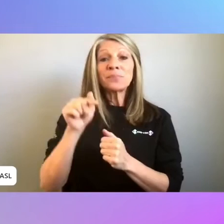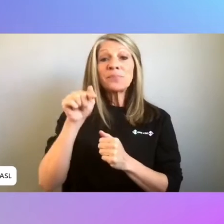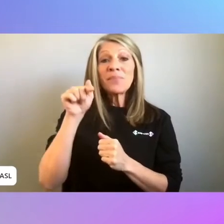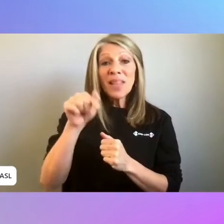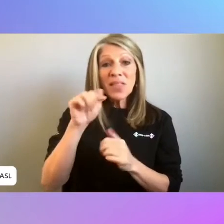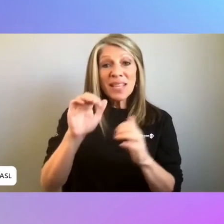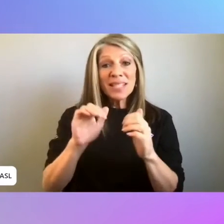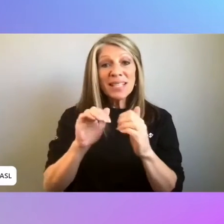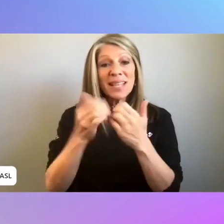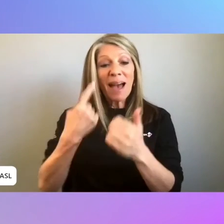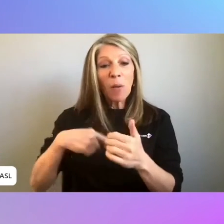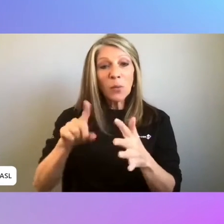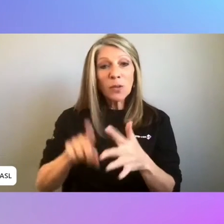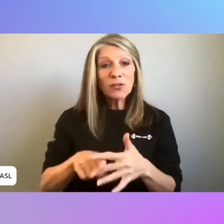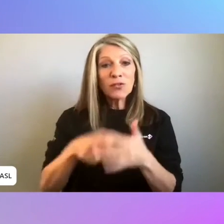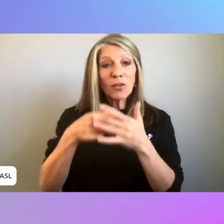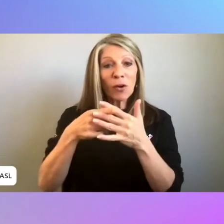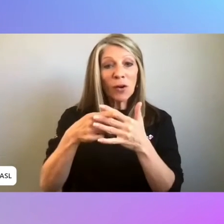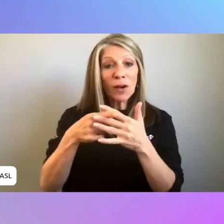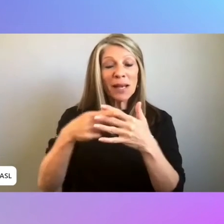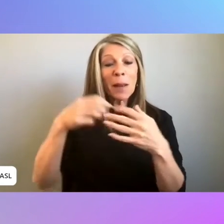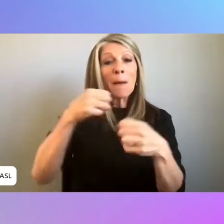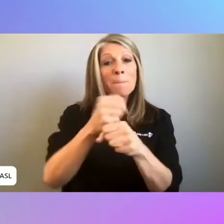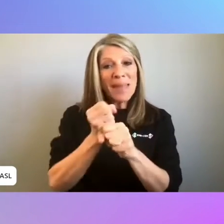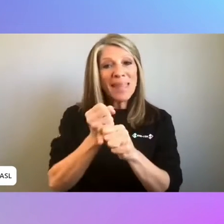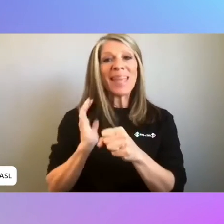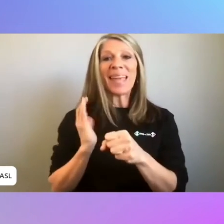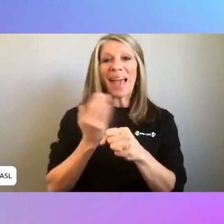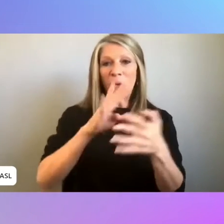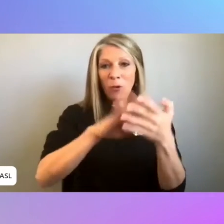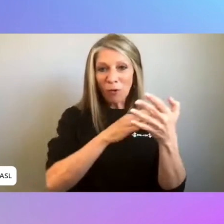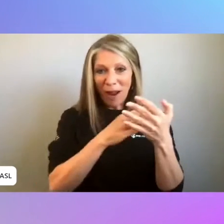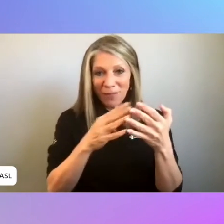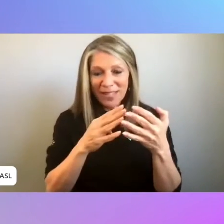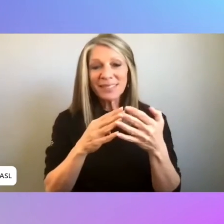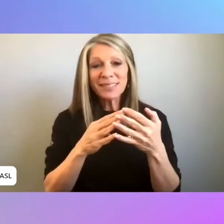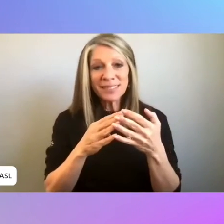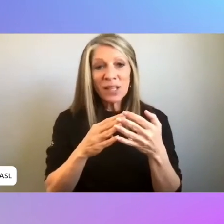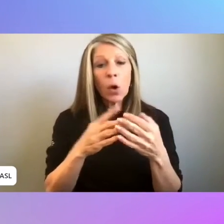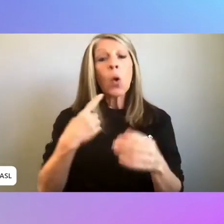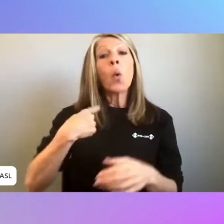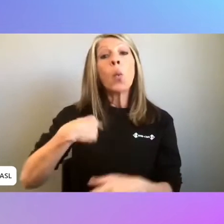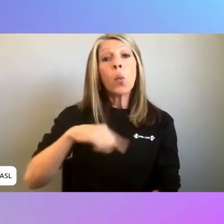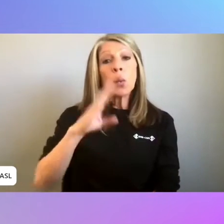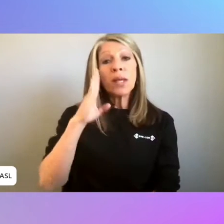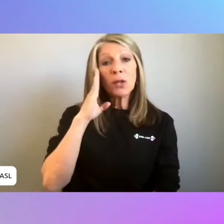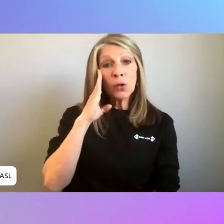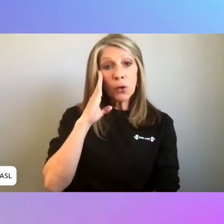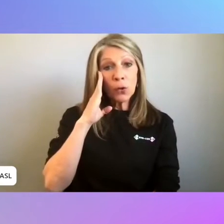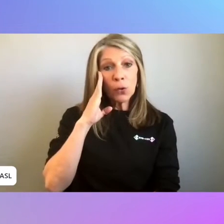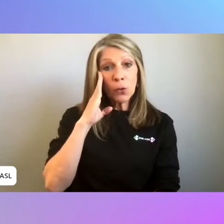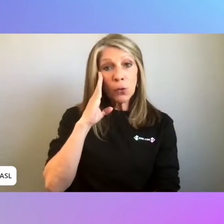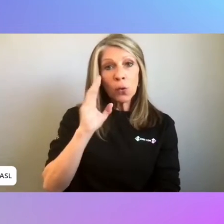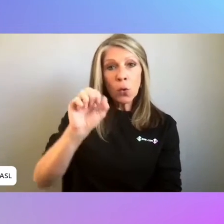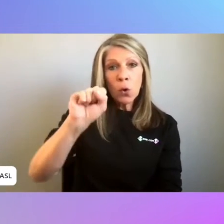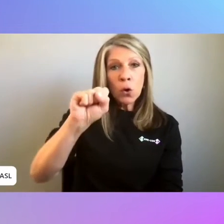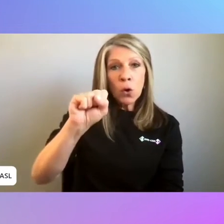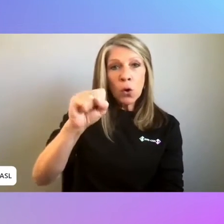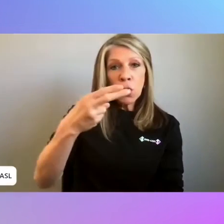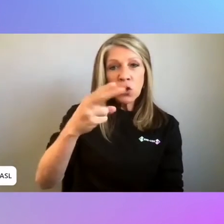of my little squiggly spirally curly line thing that I drew. And this is how making our we started